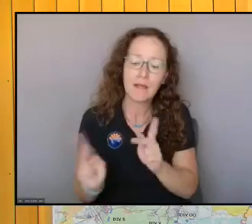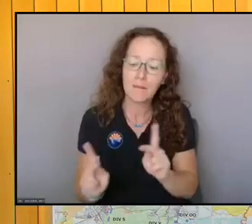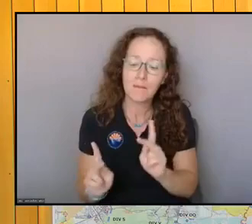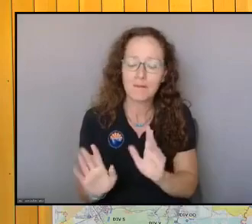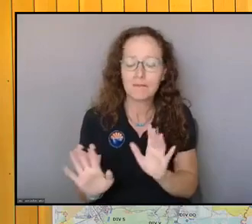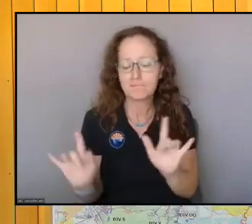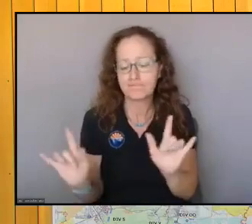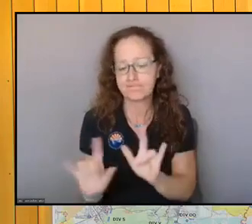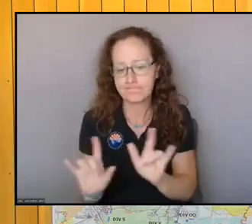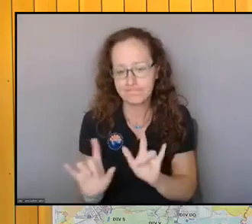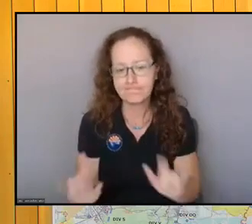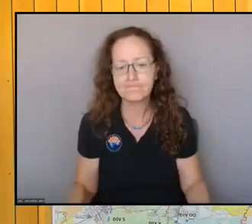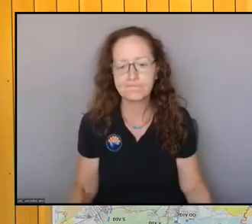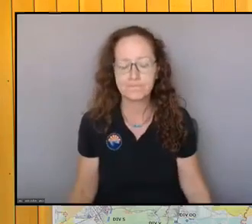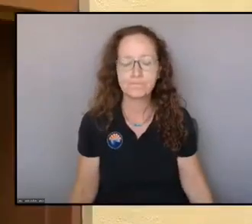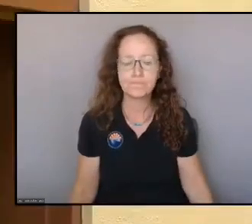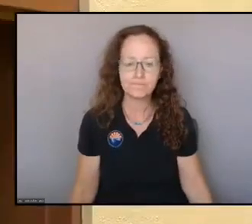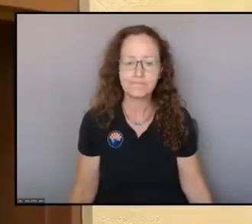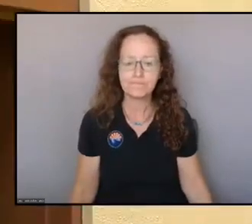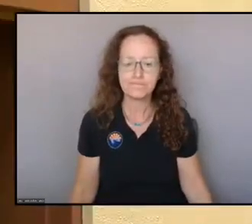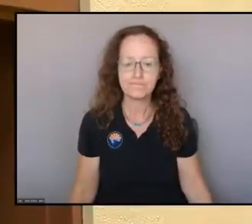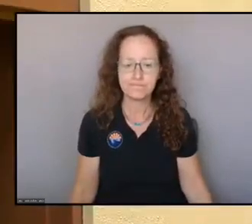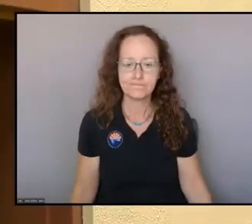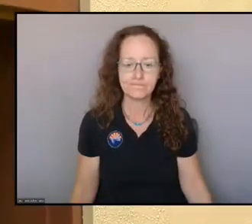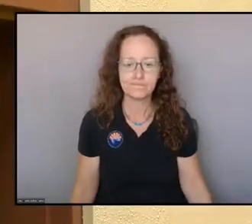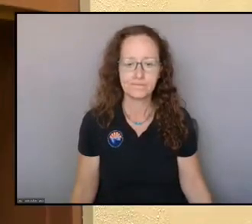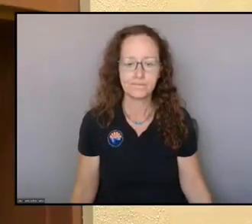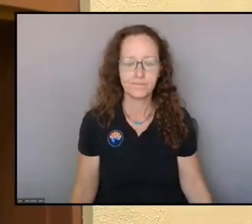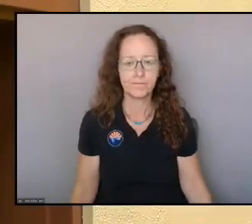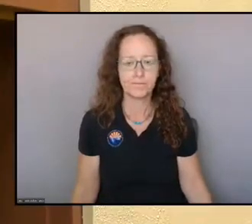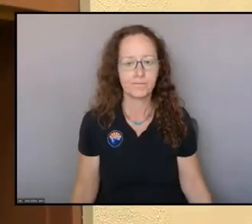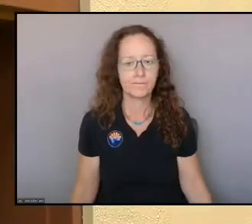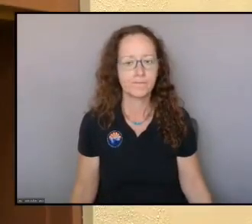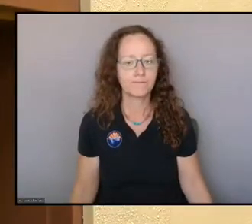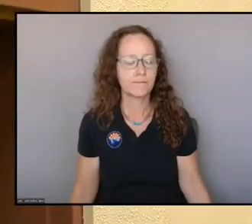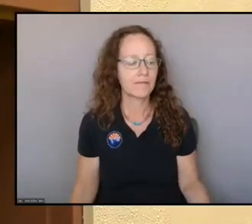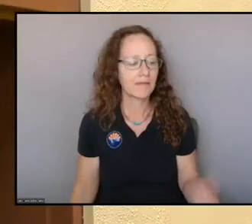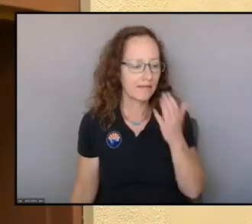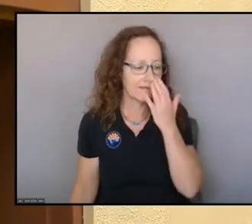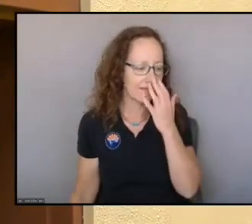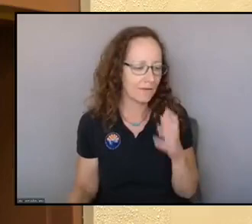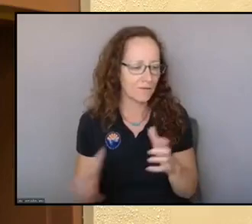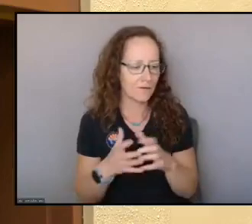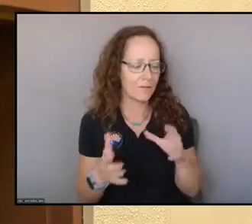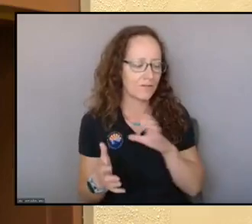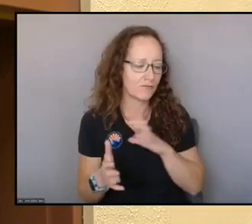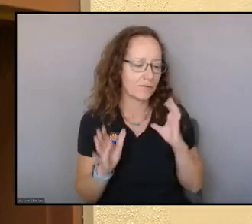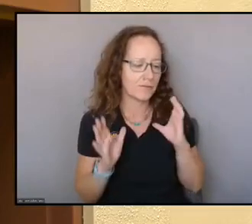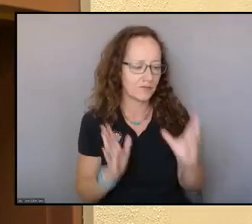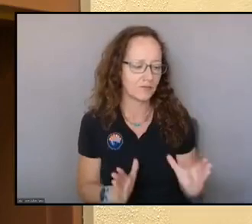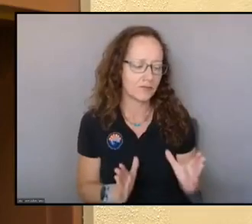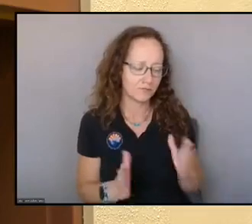AND TELL EVERYONE THAT YOU LOVE THEM. THANK YOU SO MUCH, COMMISSIONER.